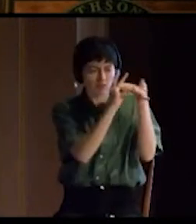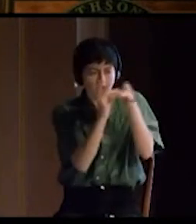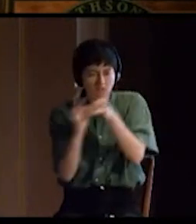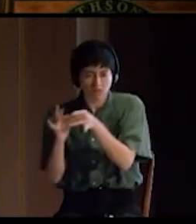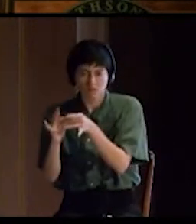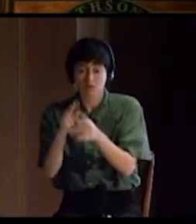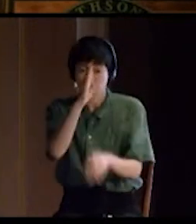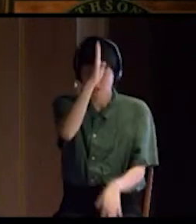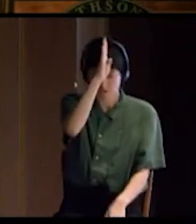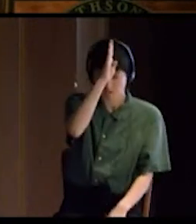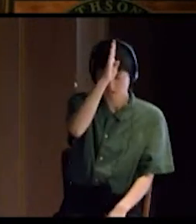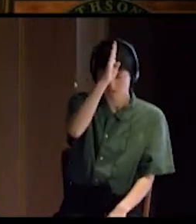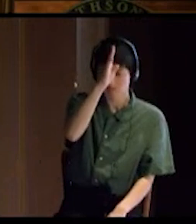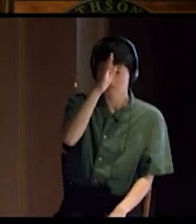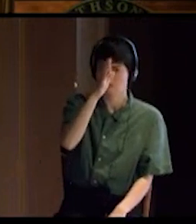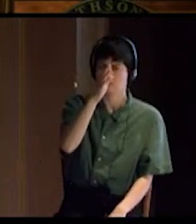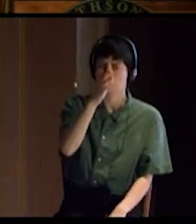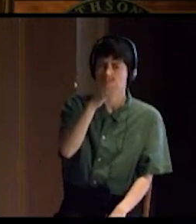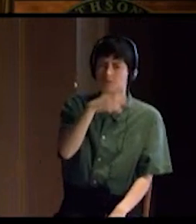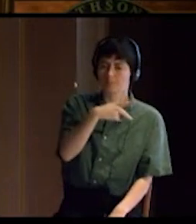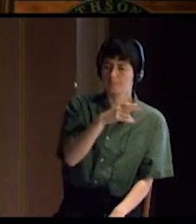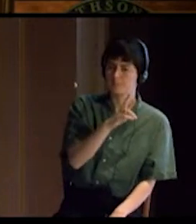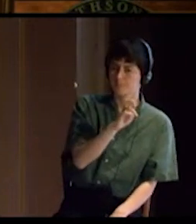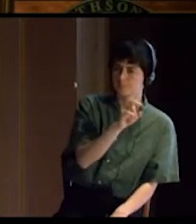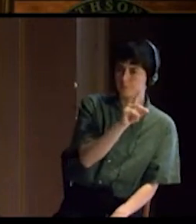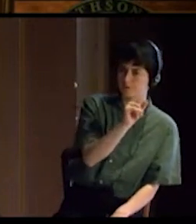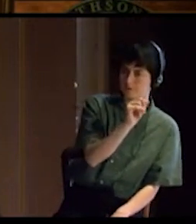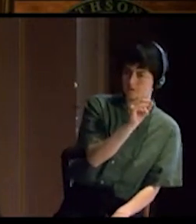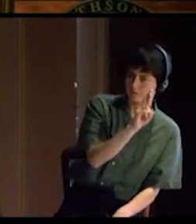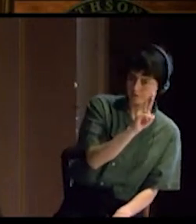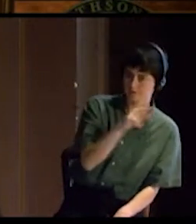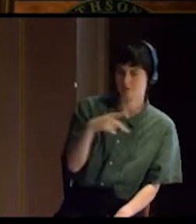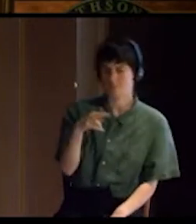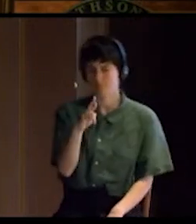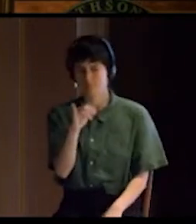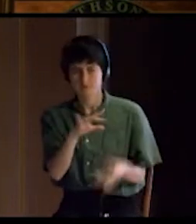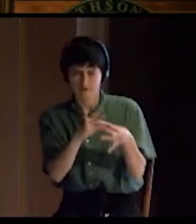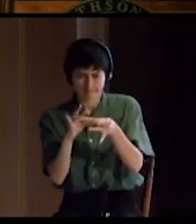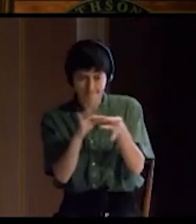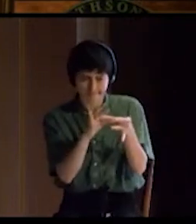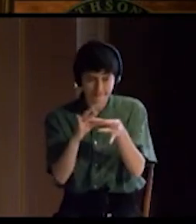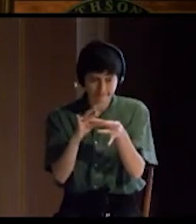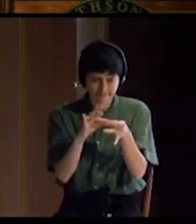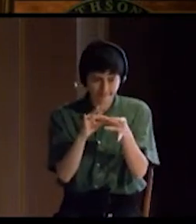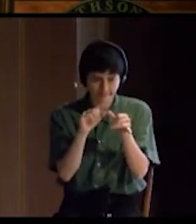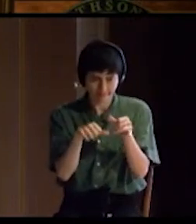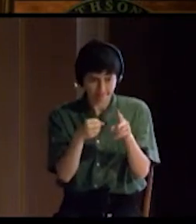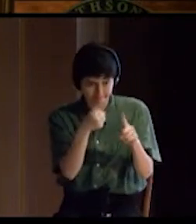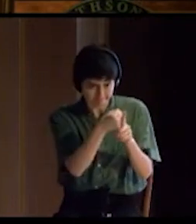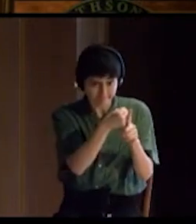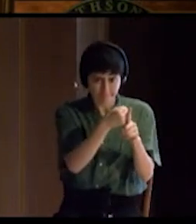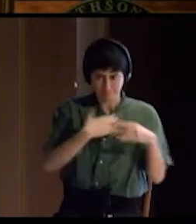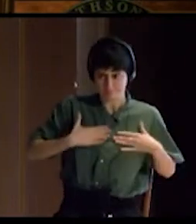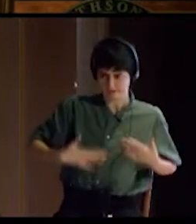does predator prey relationships drive body size changes, as has been stated in the literature. For the bryozoans, I'm really interested in,